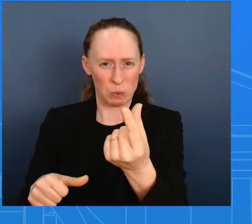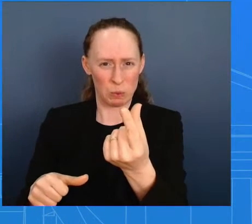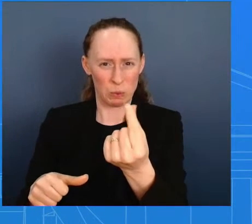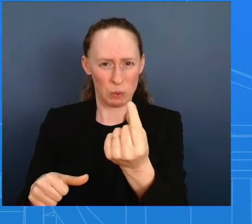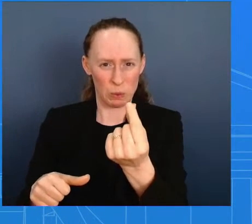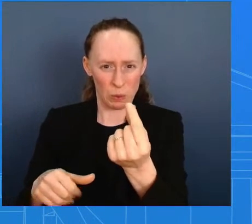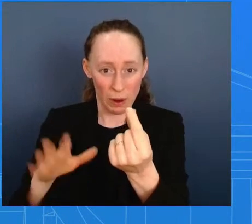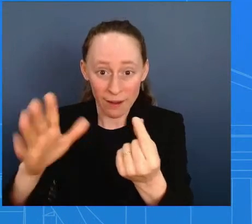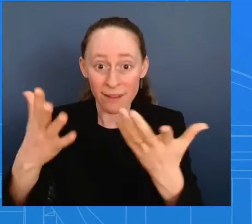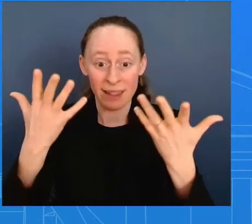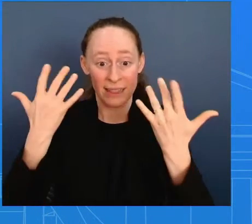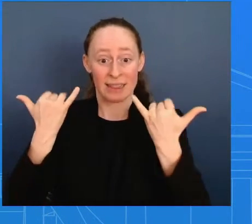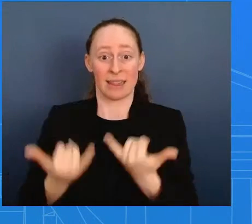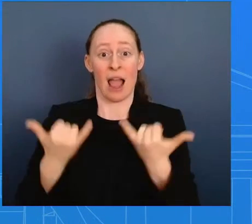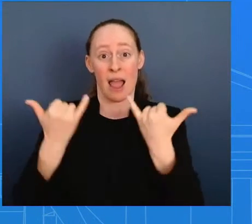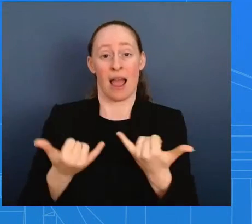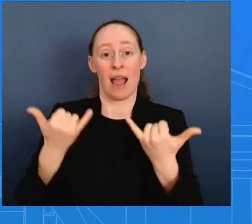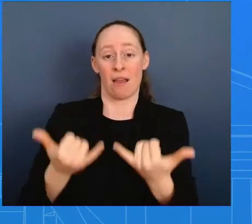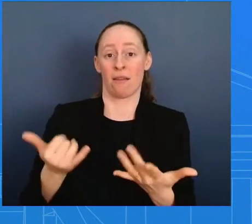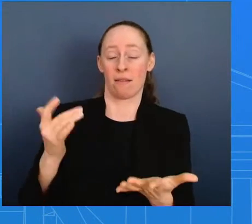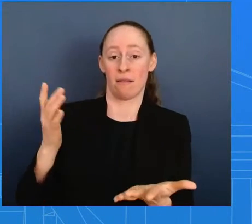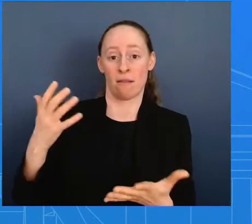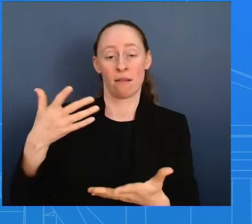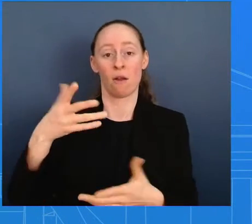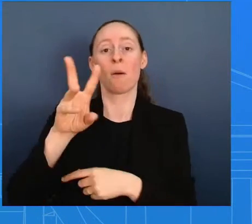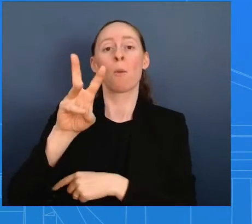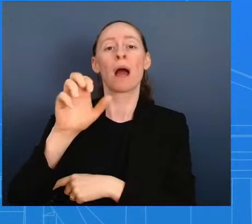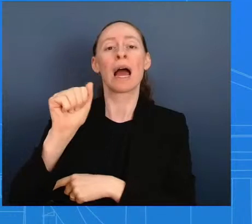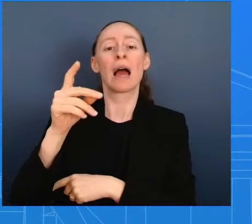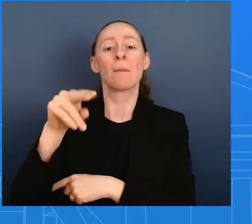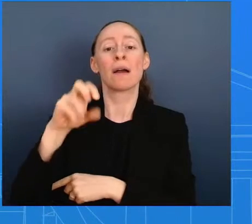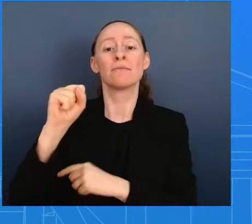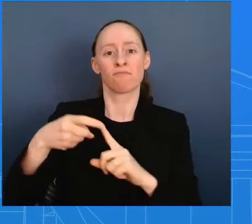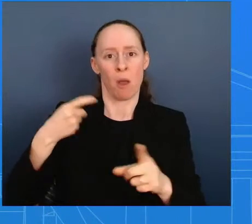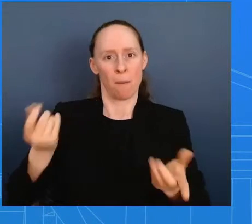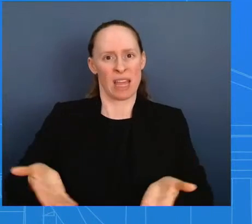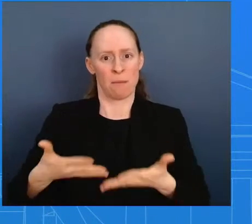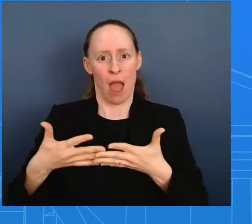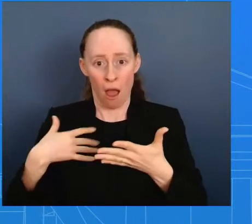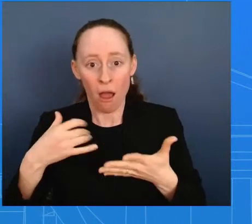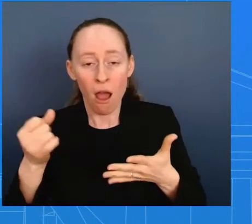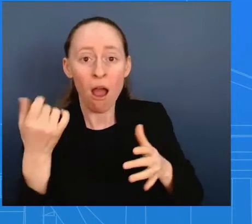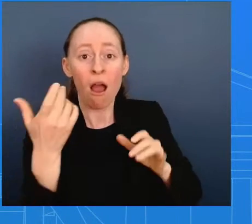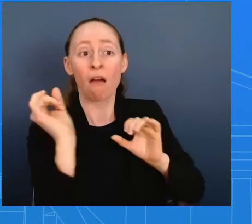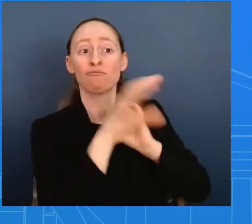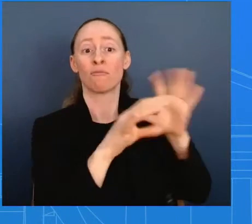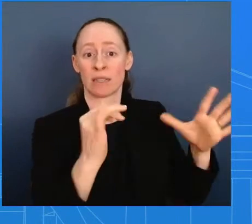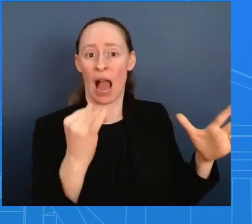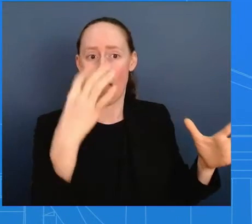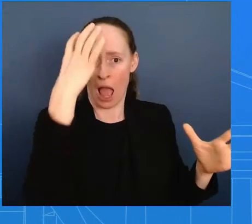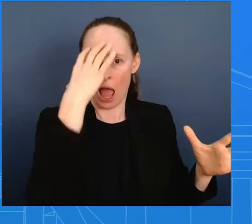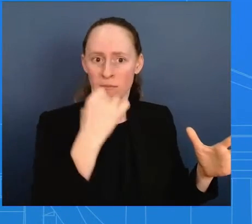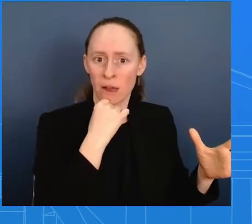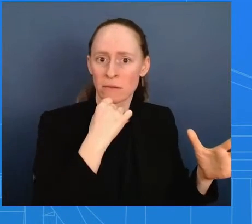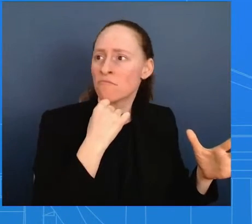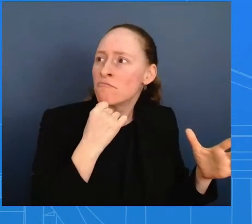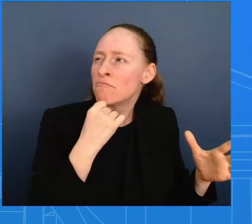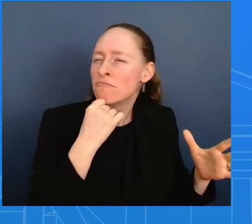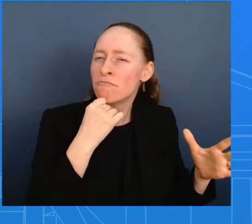kind of a new generation of -- of people who will be, you know, targeting U.S. interests and attacking Americans? Mr. Sullivan: Look, we have